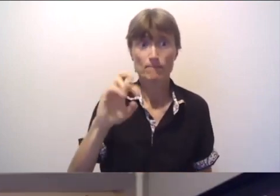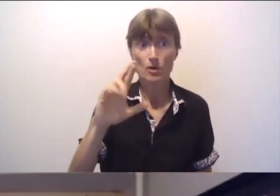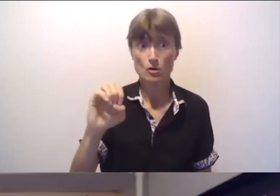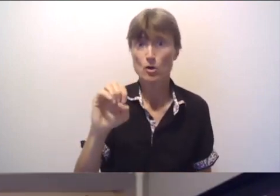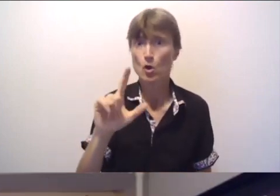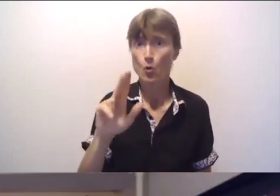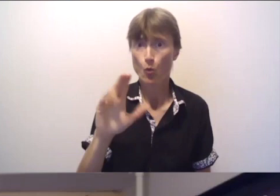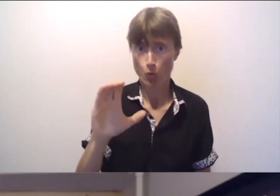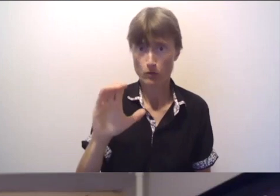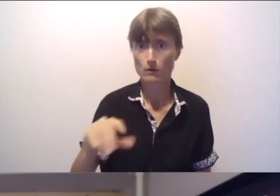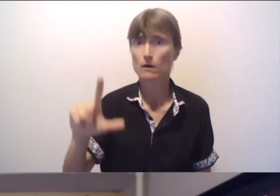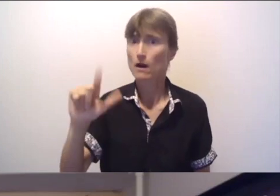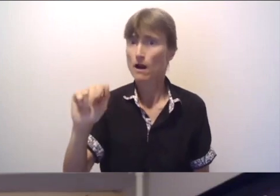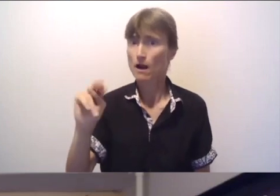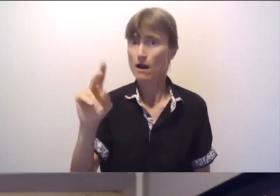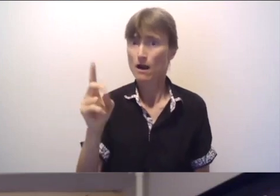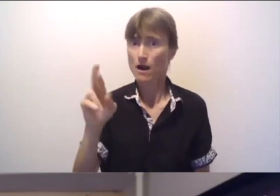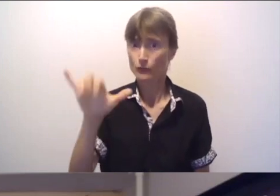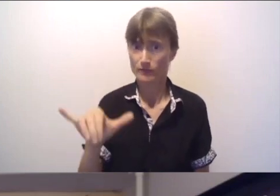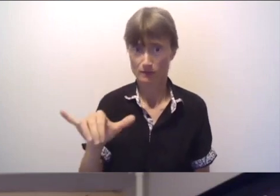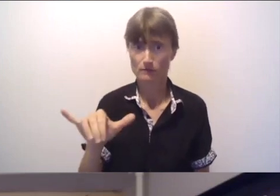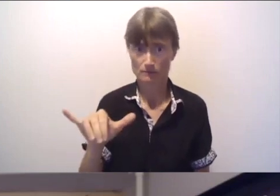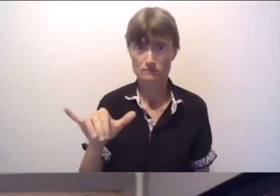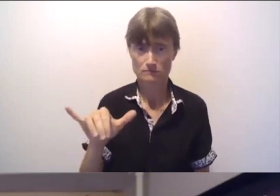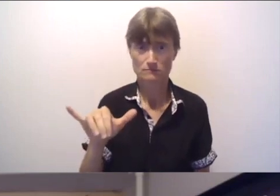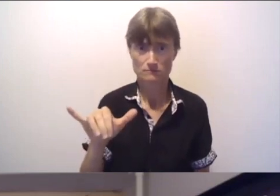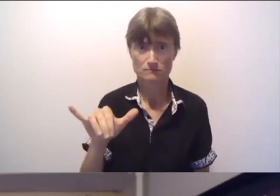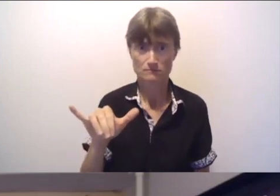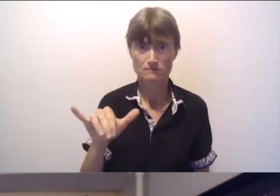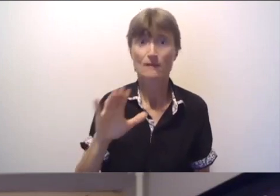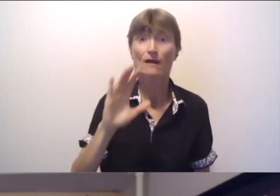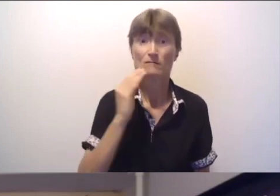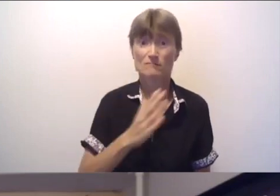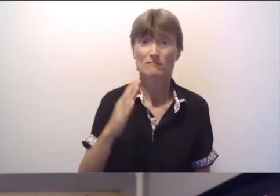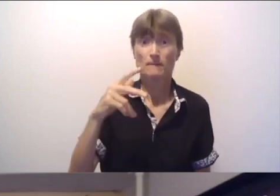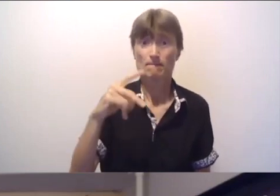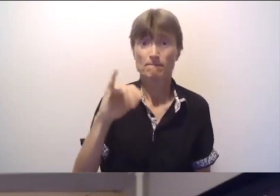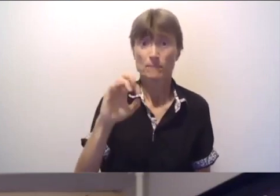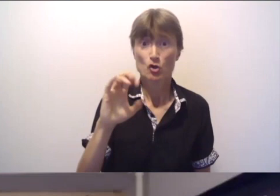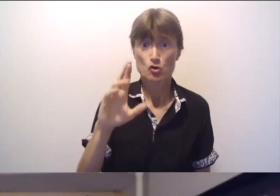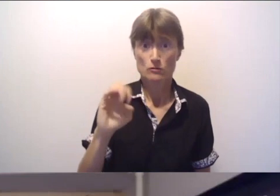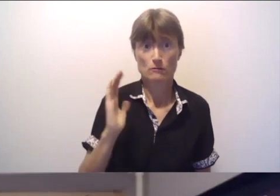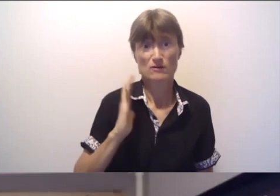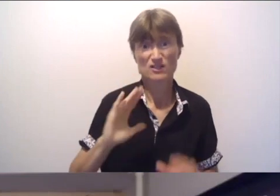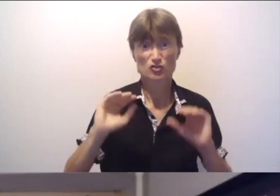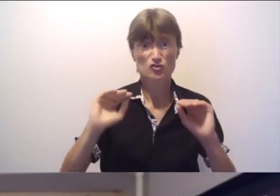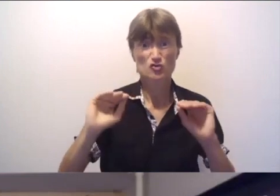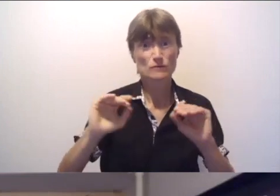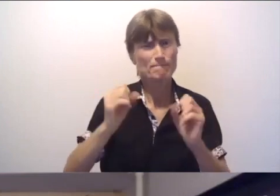and before joining the department of french at uvic pierre taught at multiple other organizations